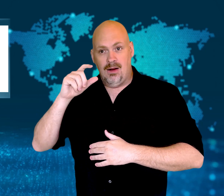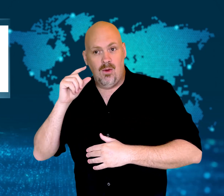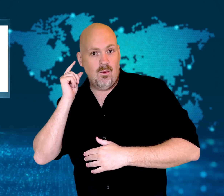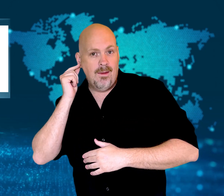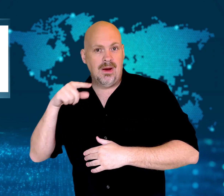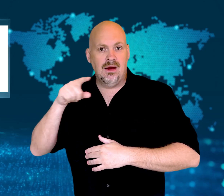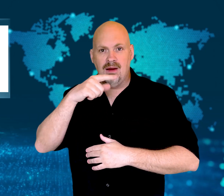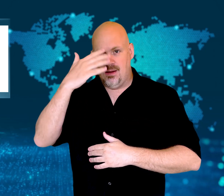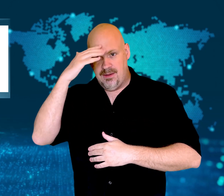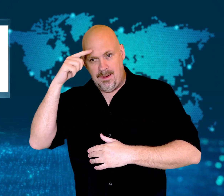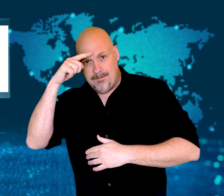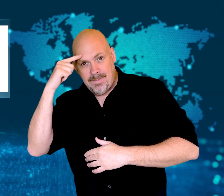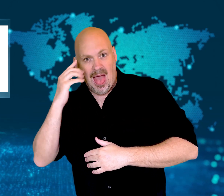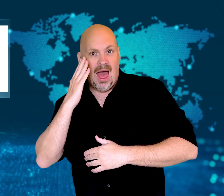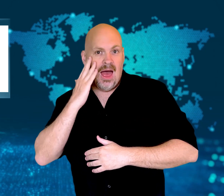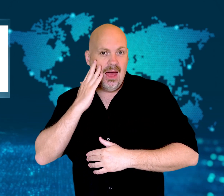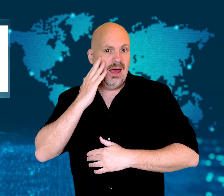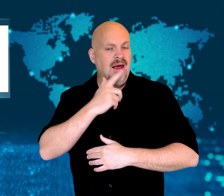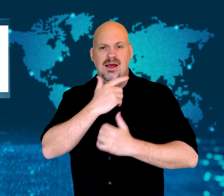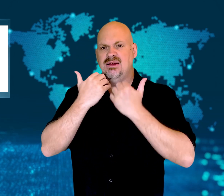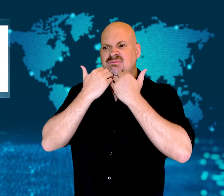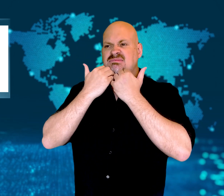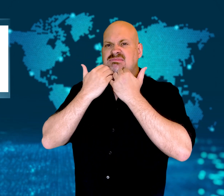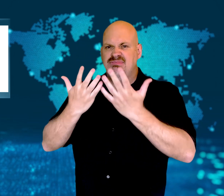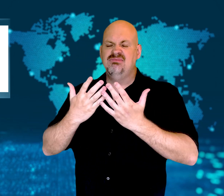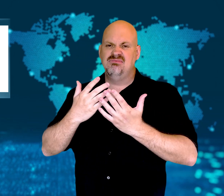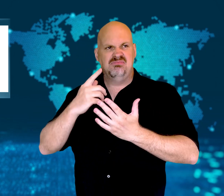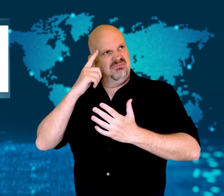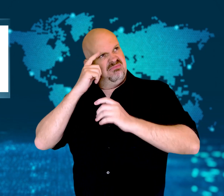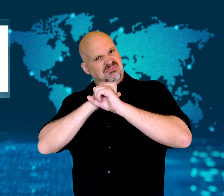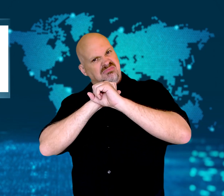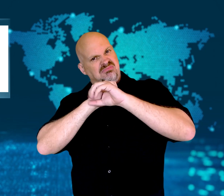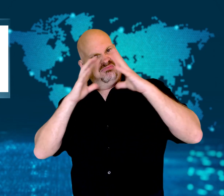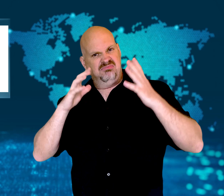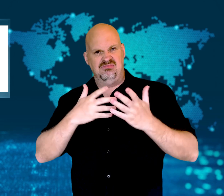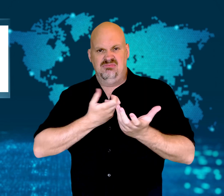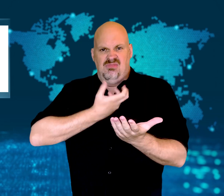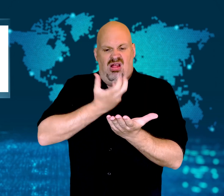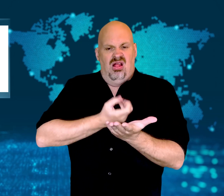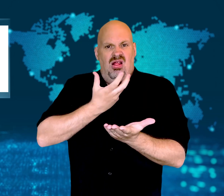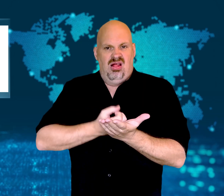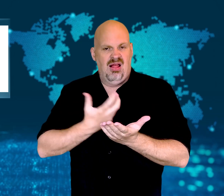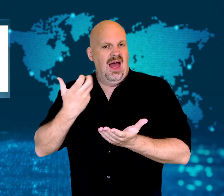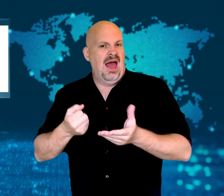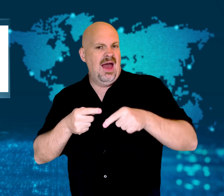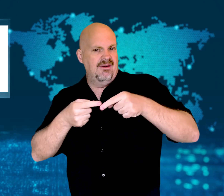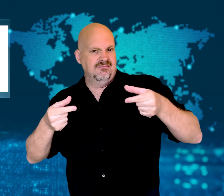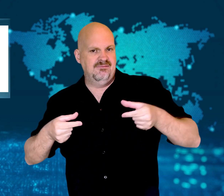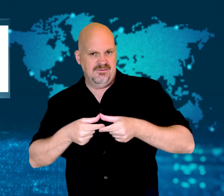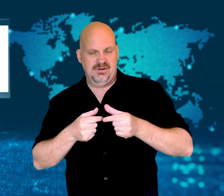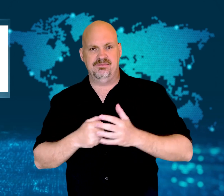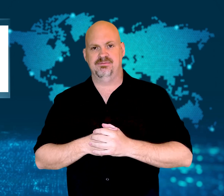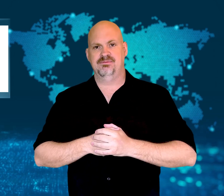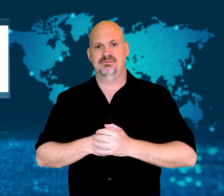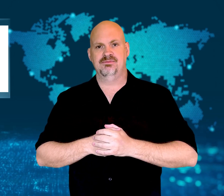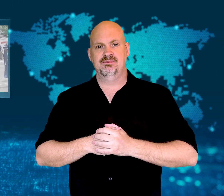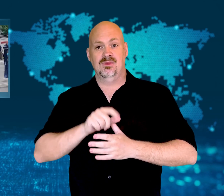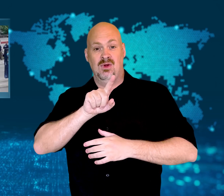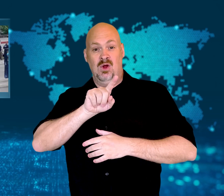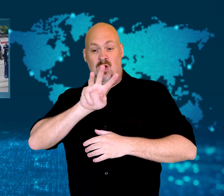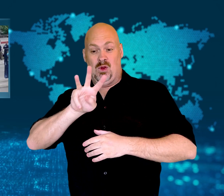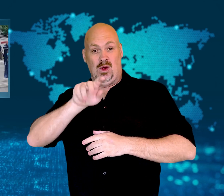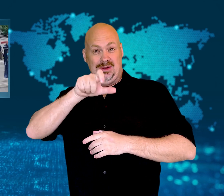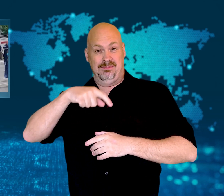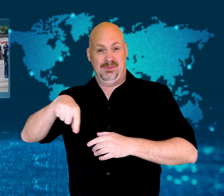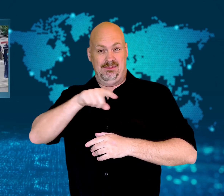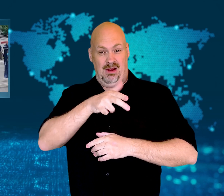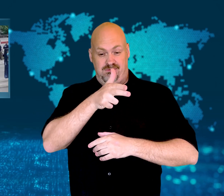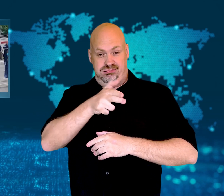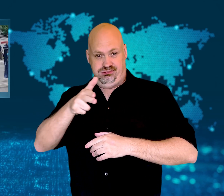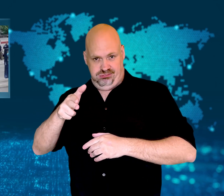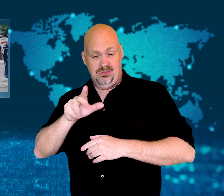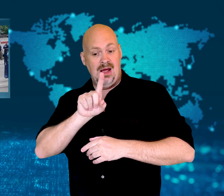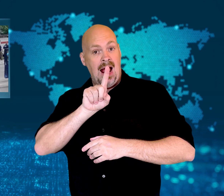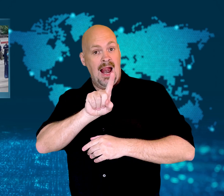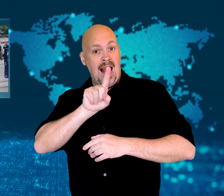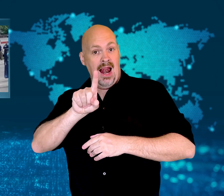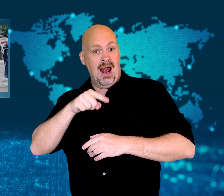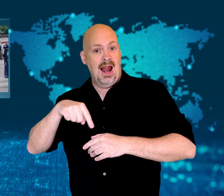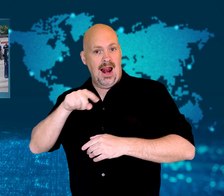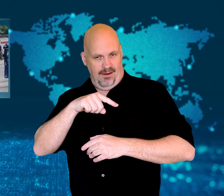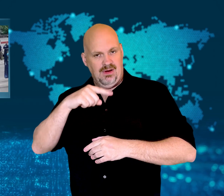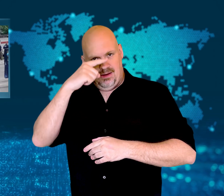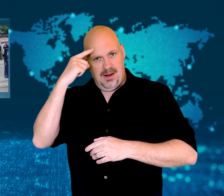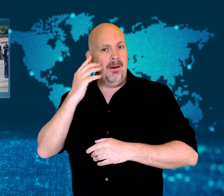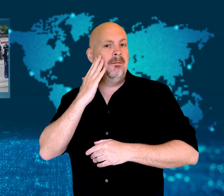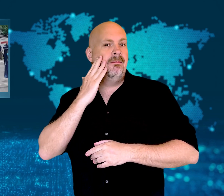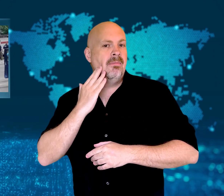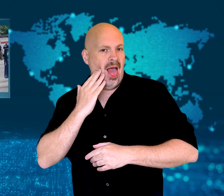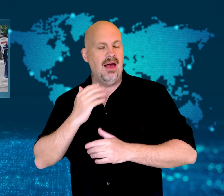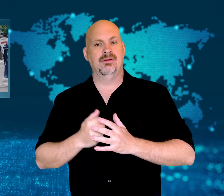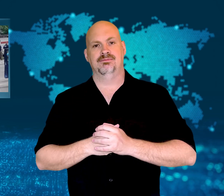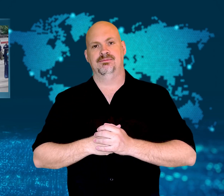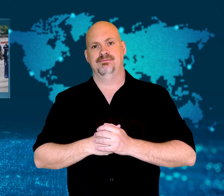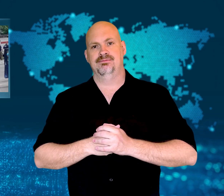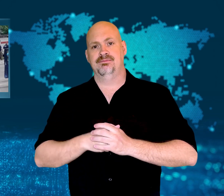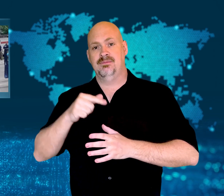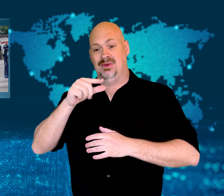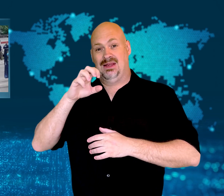Eleven of the thirteen who were shot were Black.